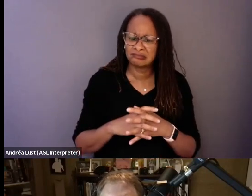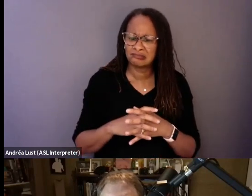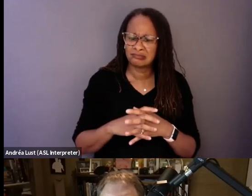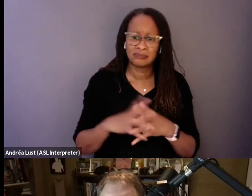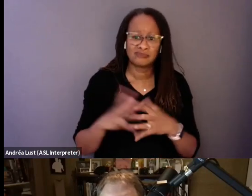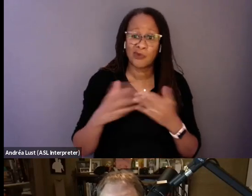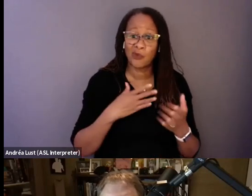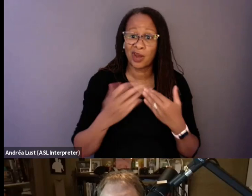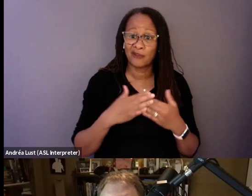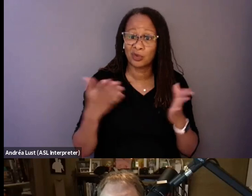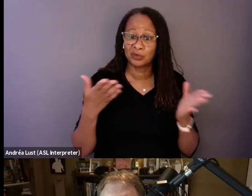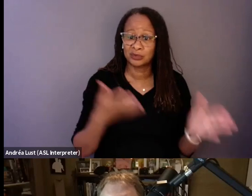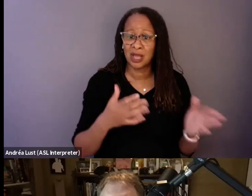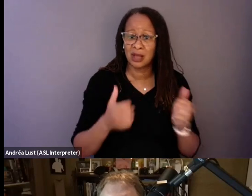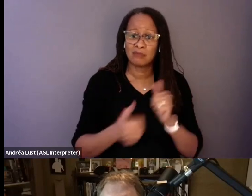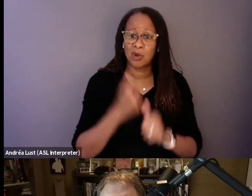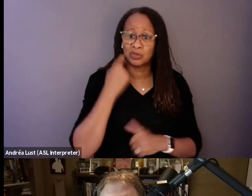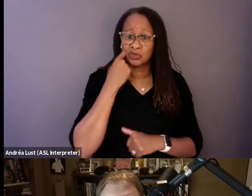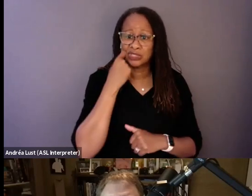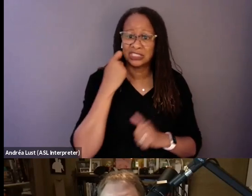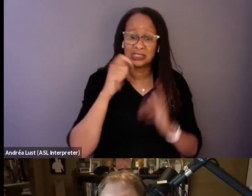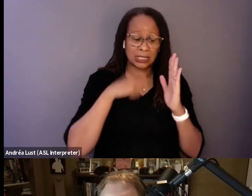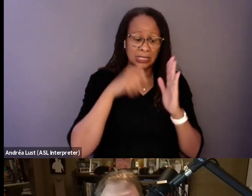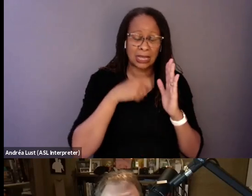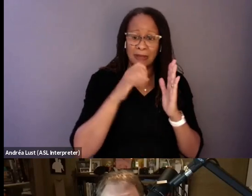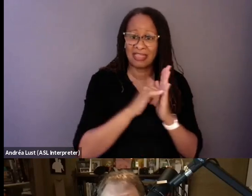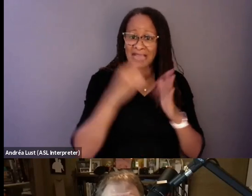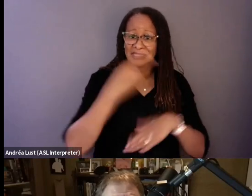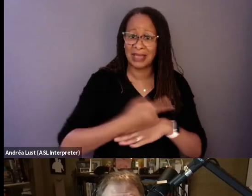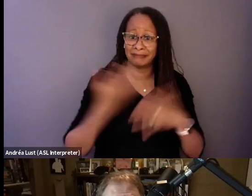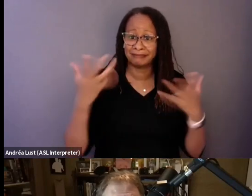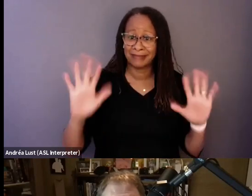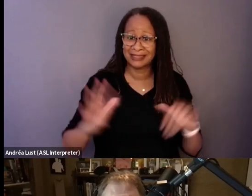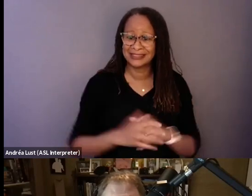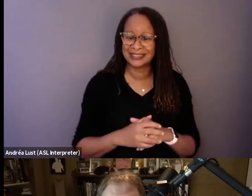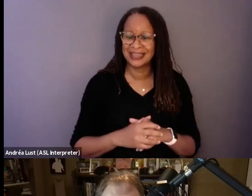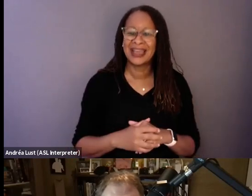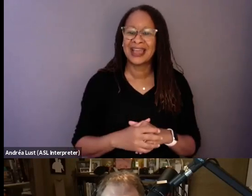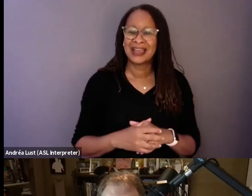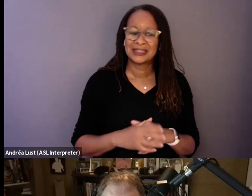Whoever has the most up to date camera that day. Yeah, I mean, it's amazing that that footage exists